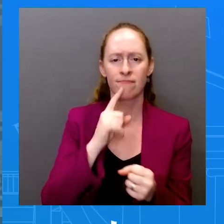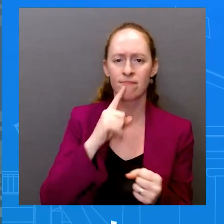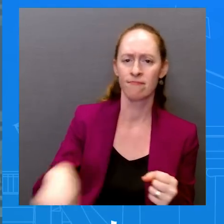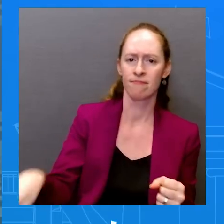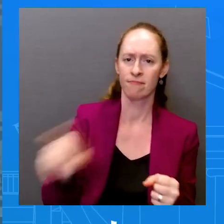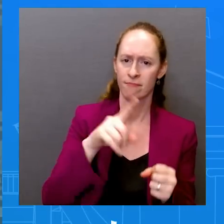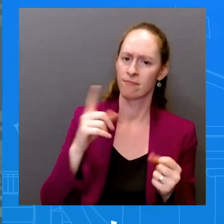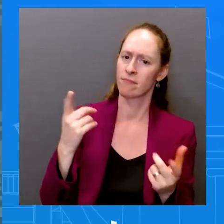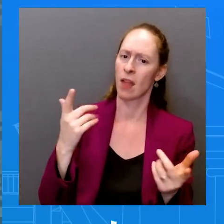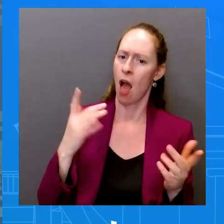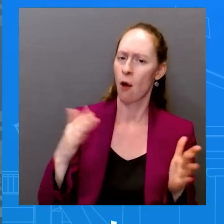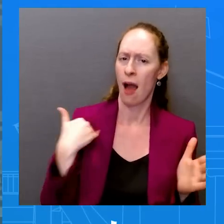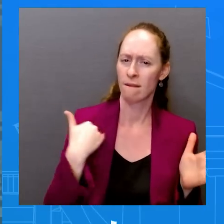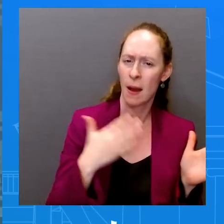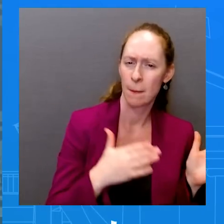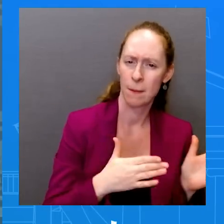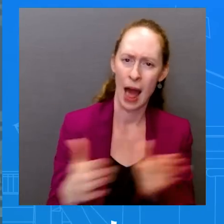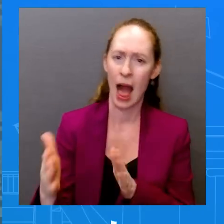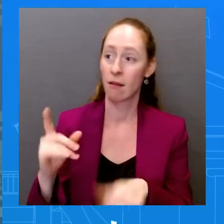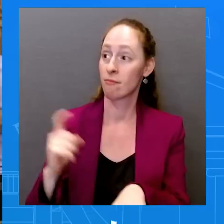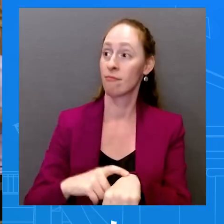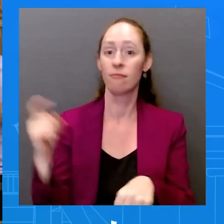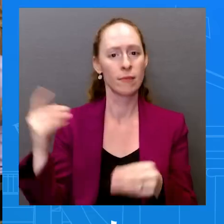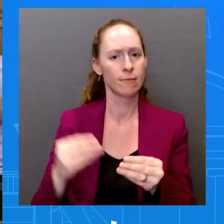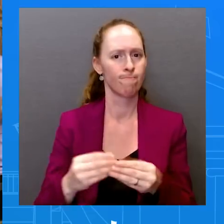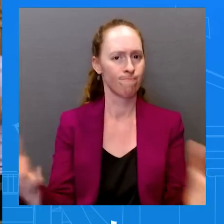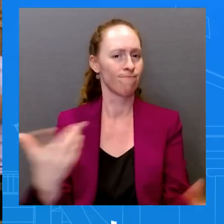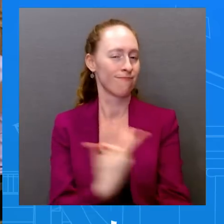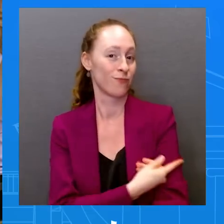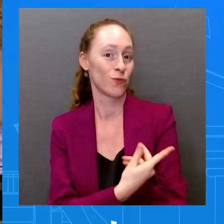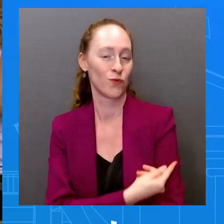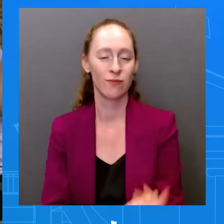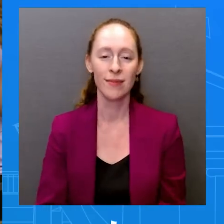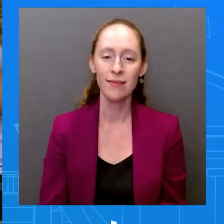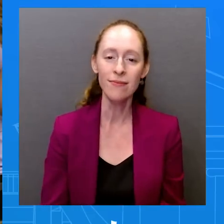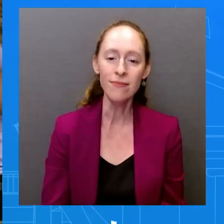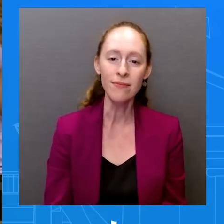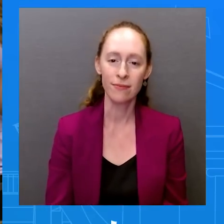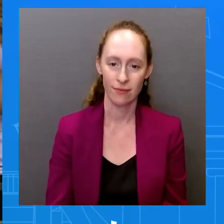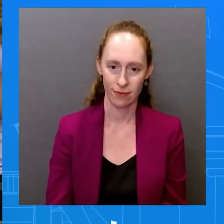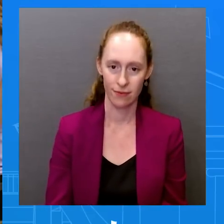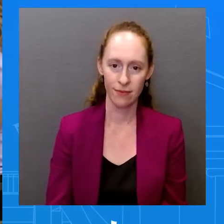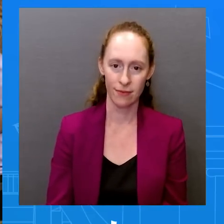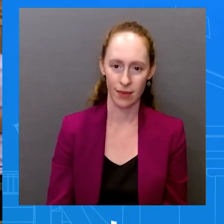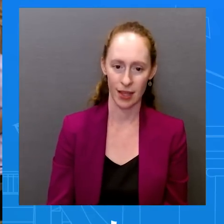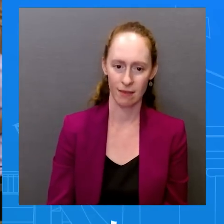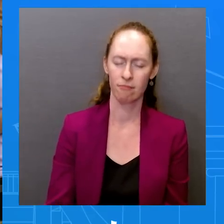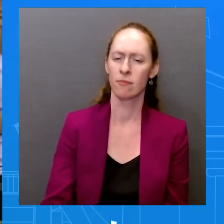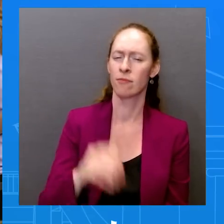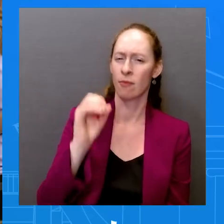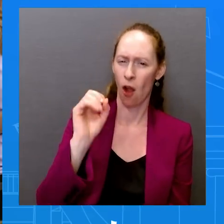And this is part of that. The Press: And just a logistical question. You mentioned the President being briefed on the Queen's health. If she were to pass,